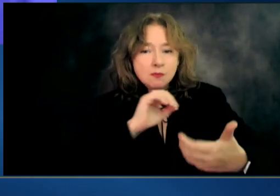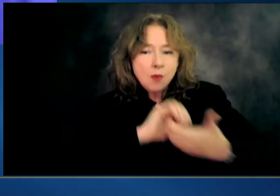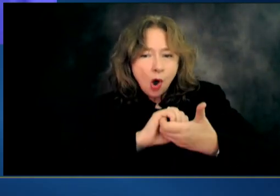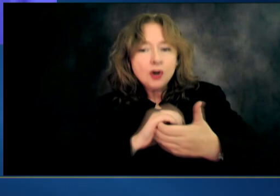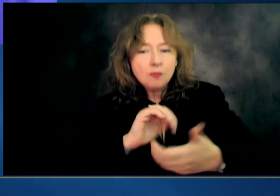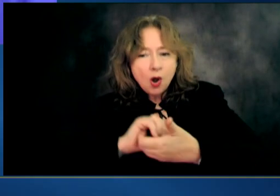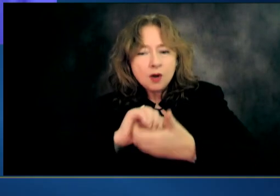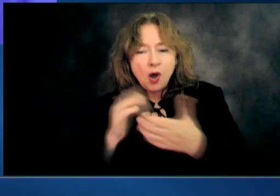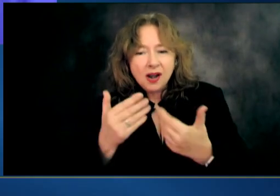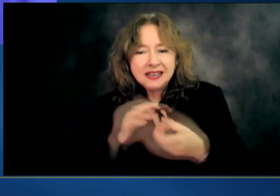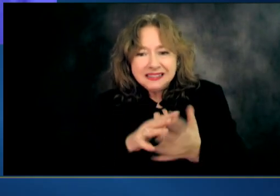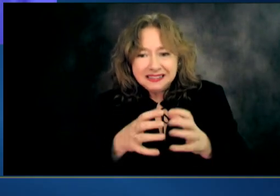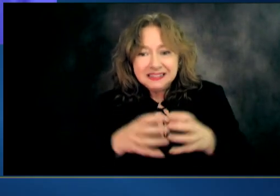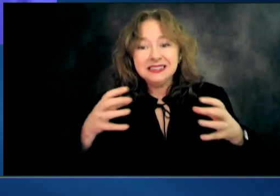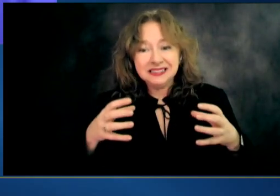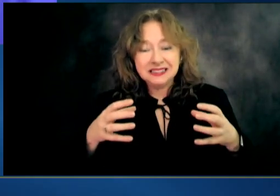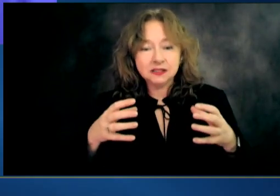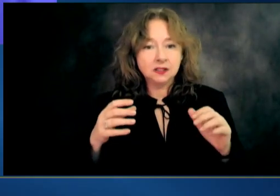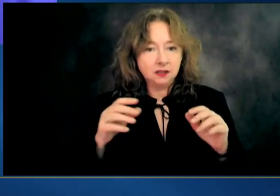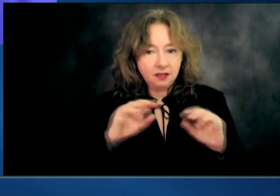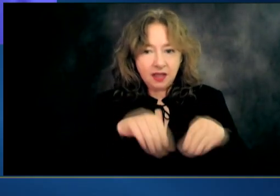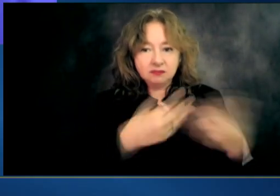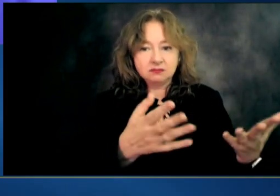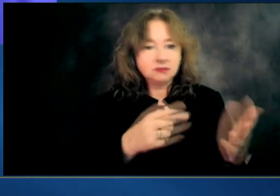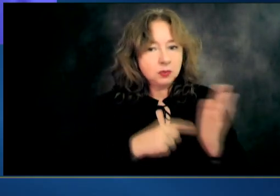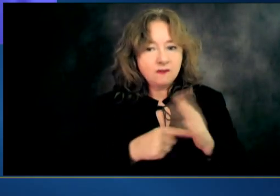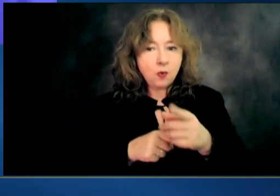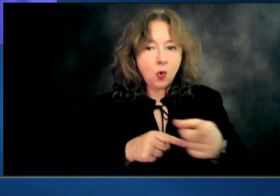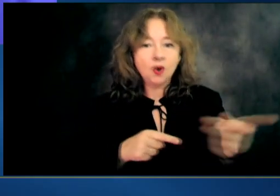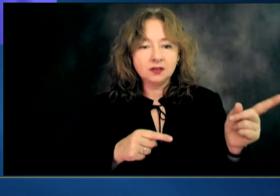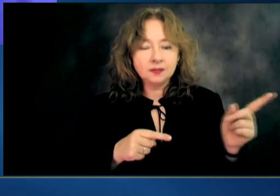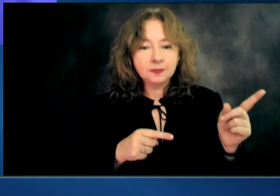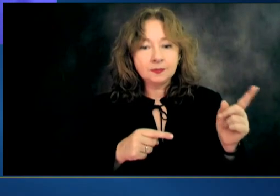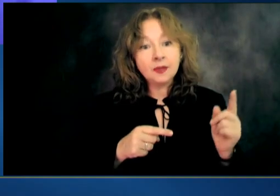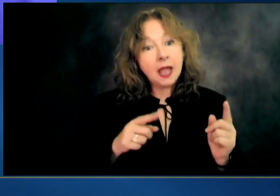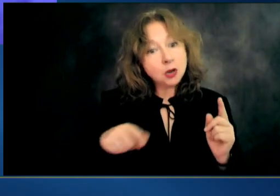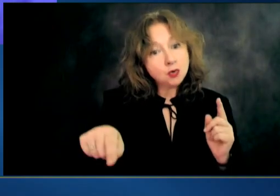And I hope you will go back to your state governments and say, "Are you participating